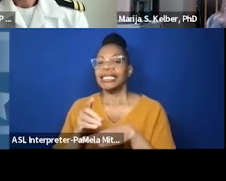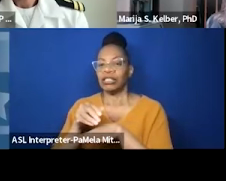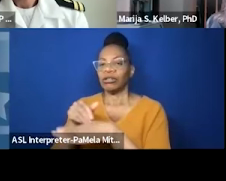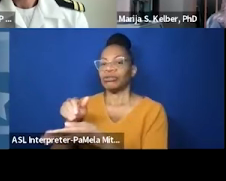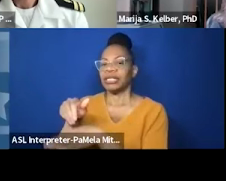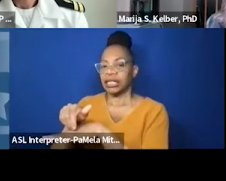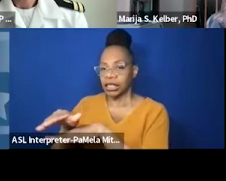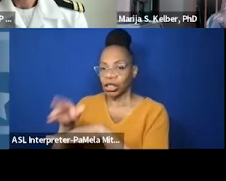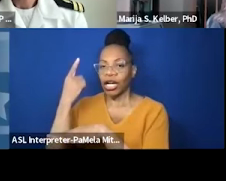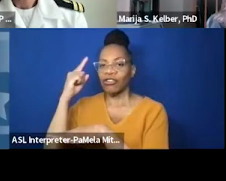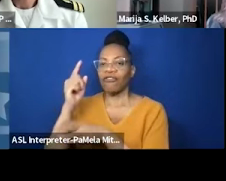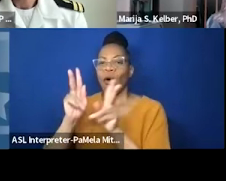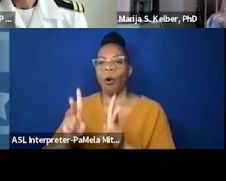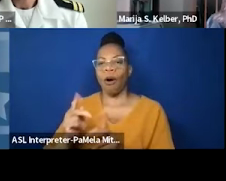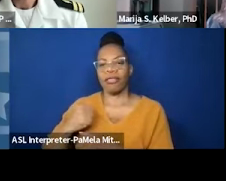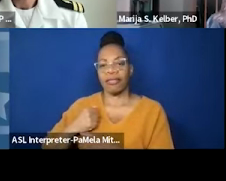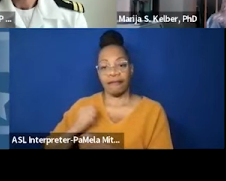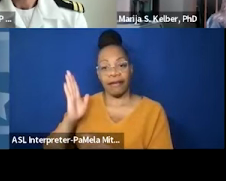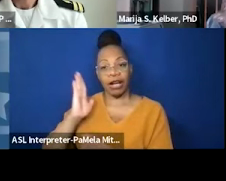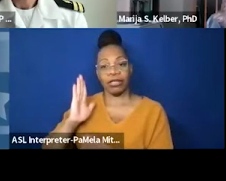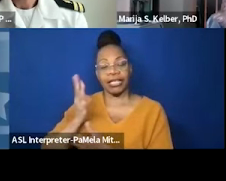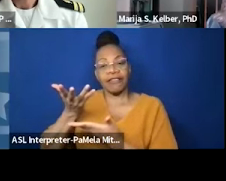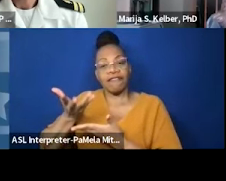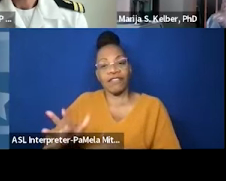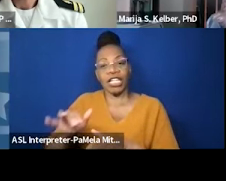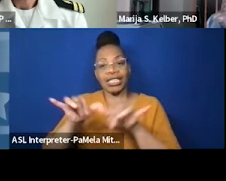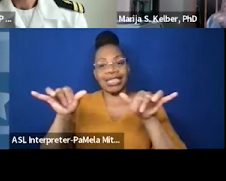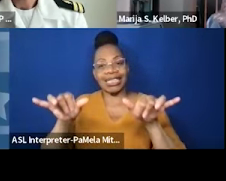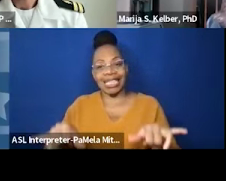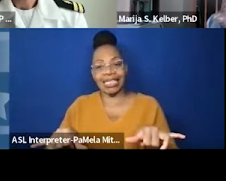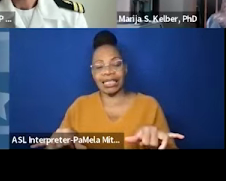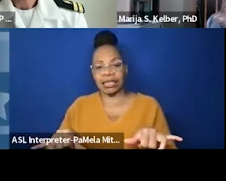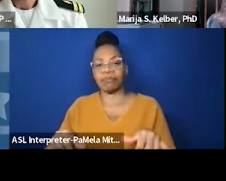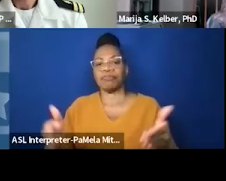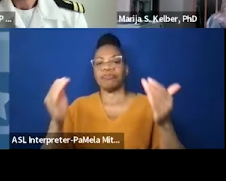as they complete a particular system. Sentencing mitigation based on veteran status.